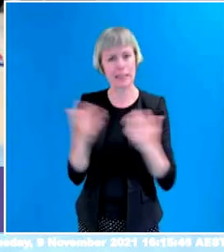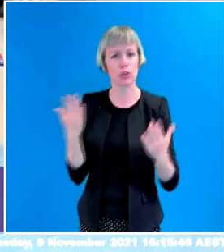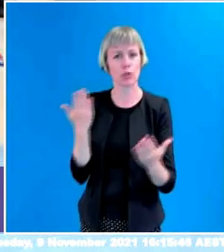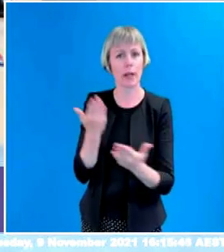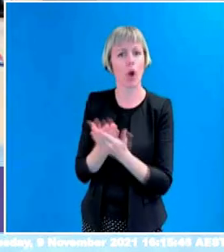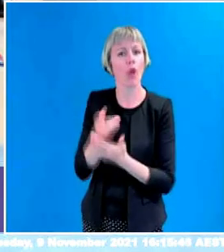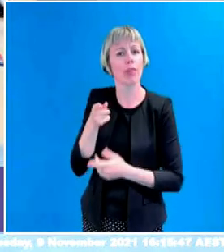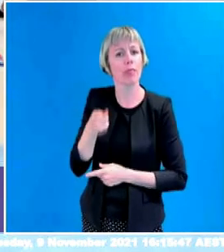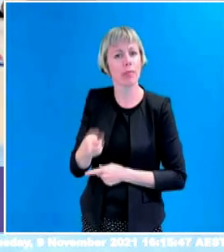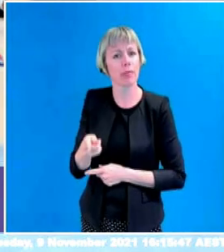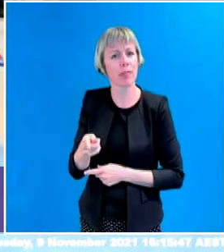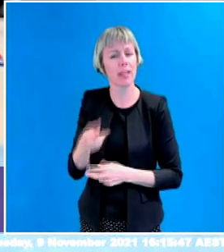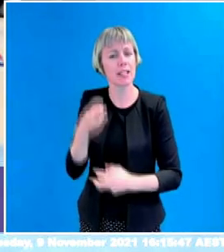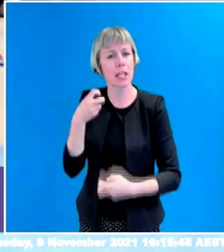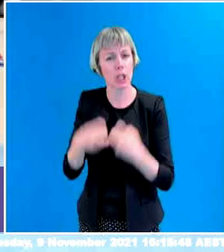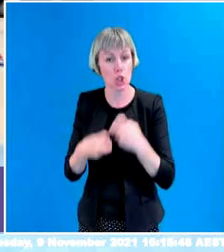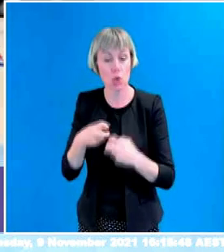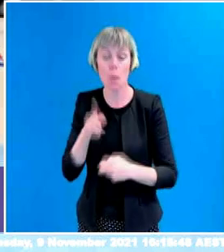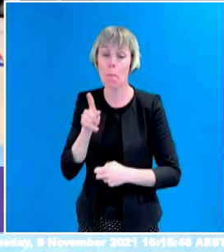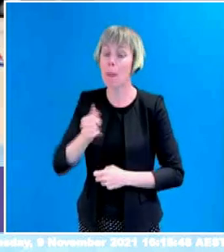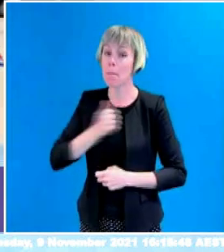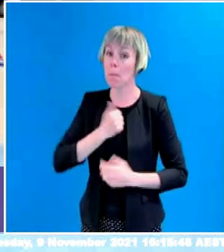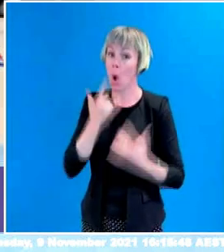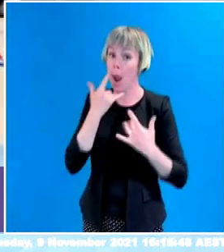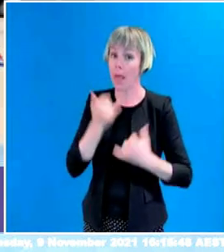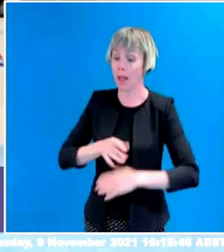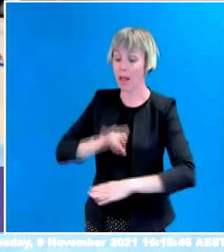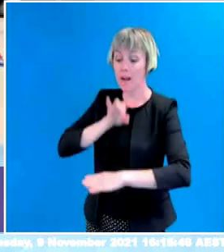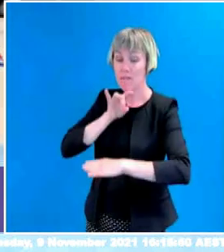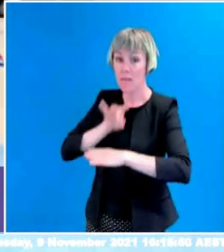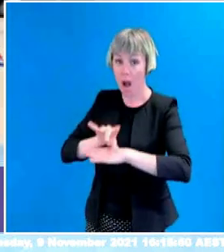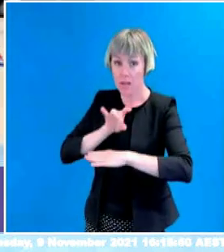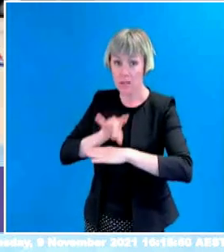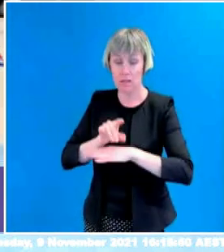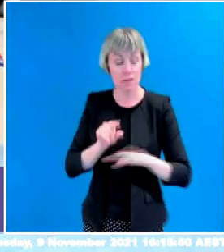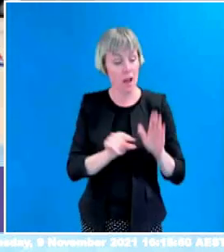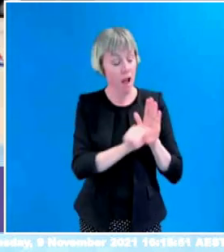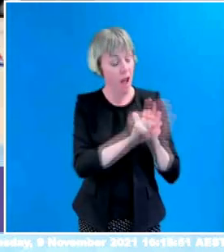a legal point of view that the article as it stands there does not prevent